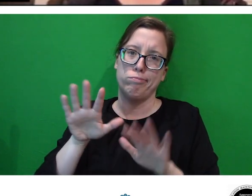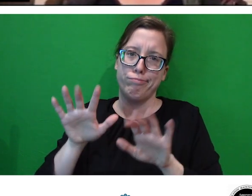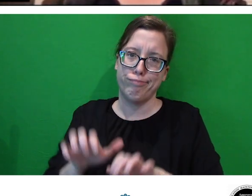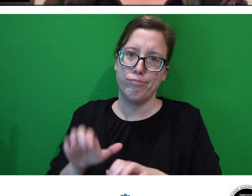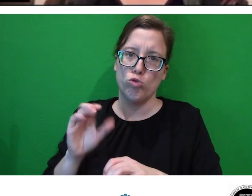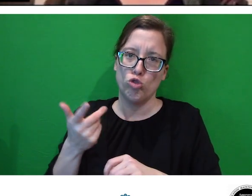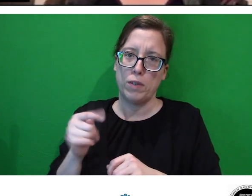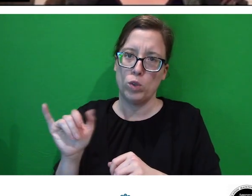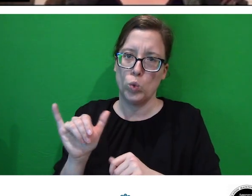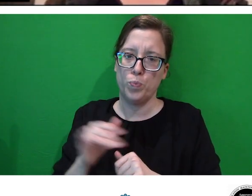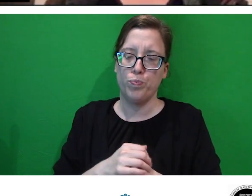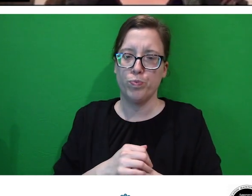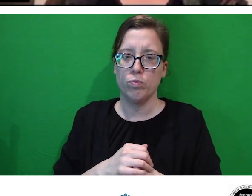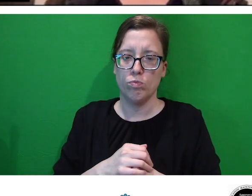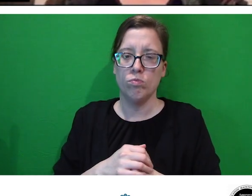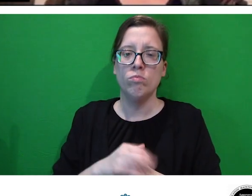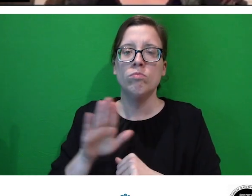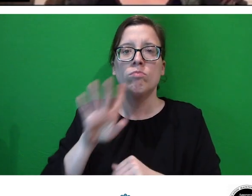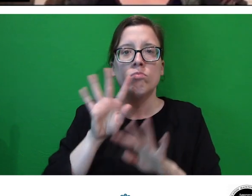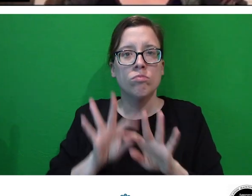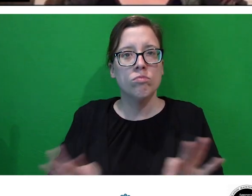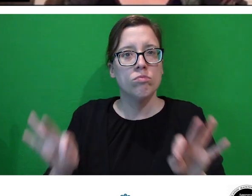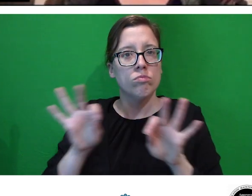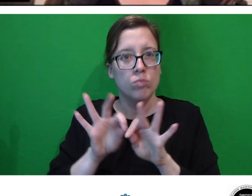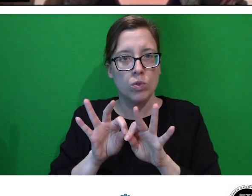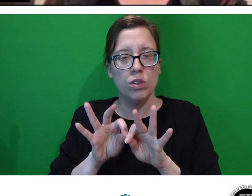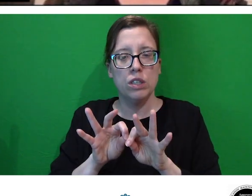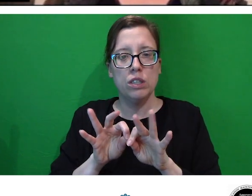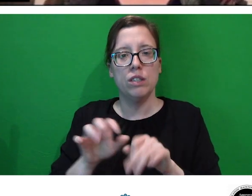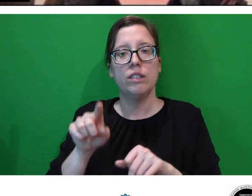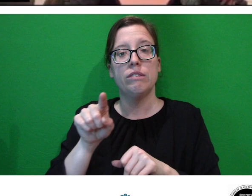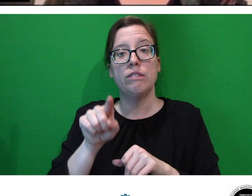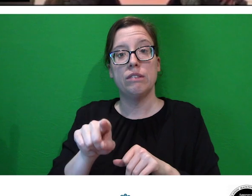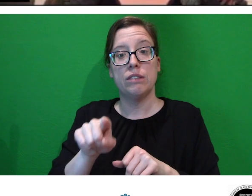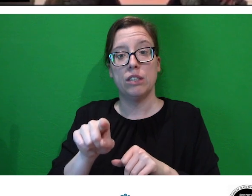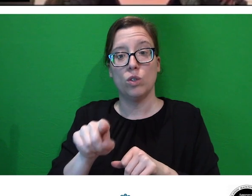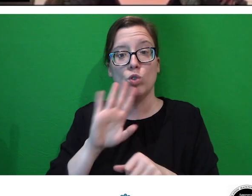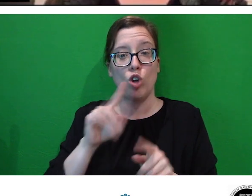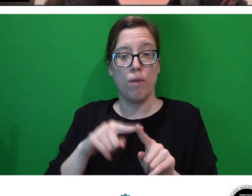who played along with me in the chat did, that was great. And I appreciate your participation.